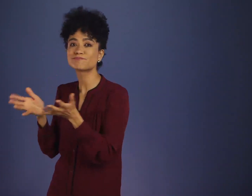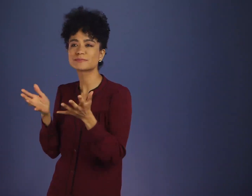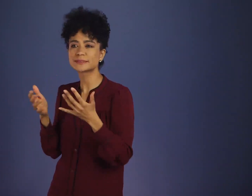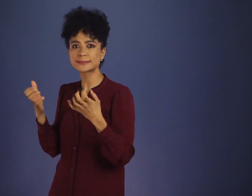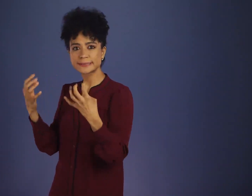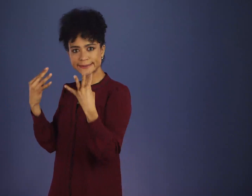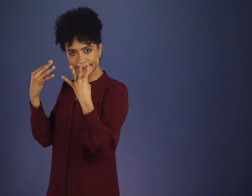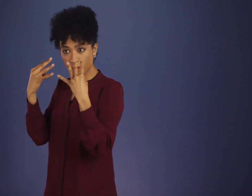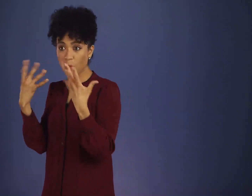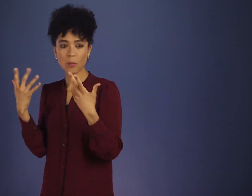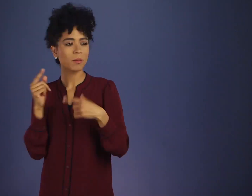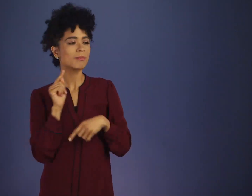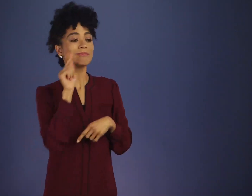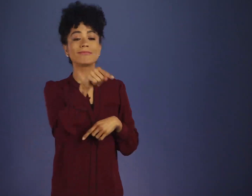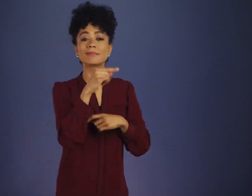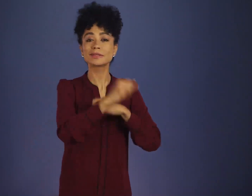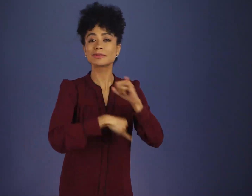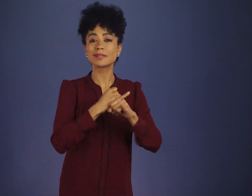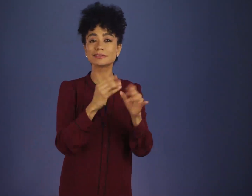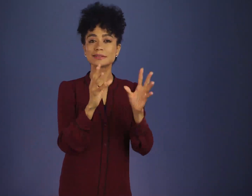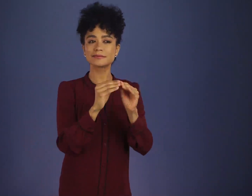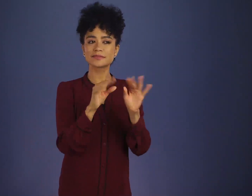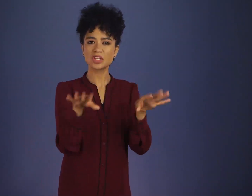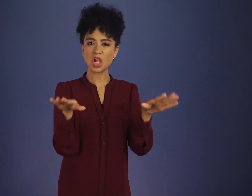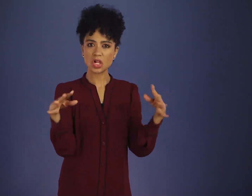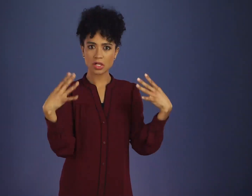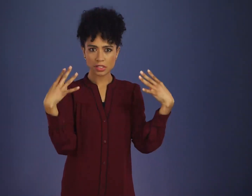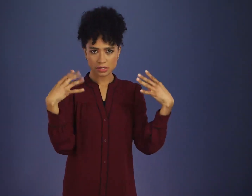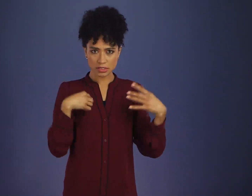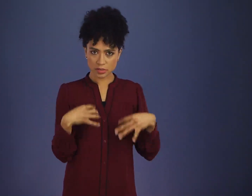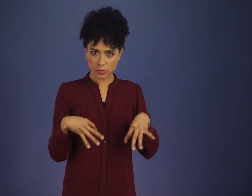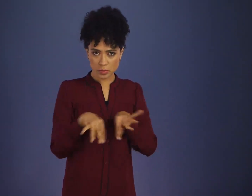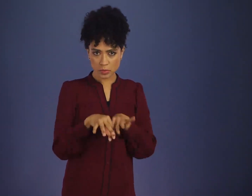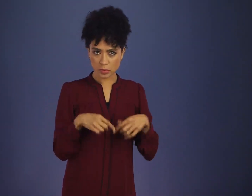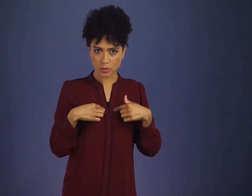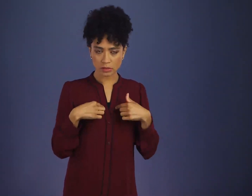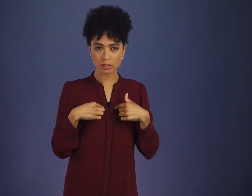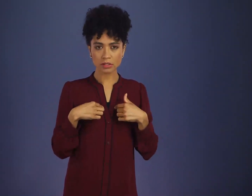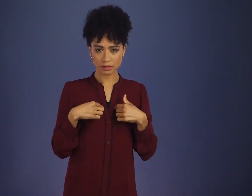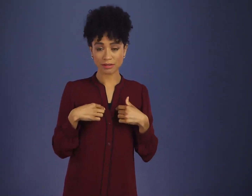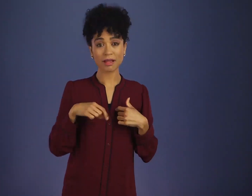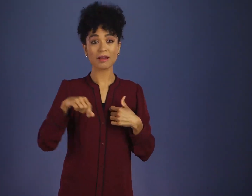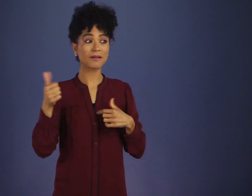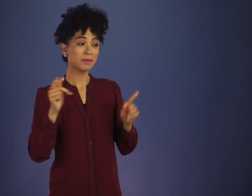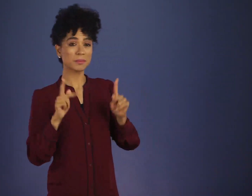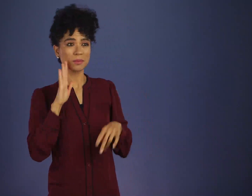or at the international conference table, other people suffer and often revolt.